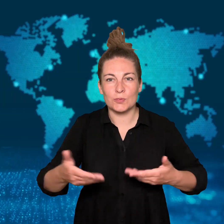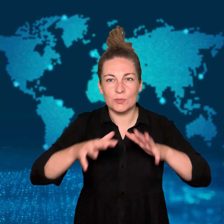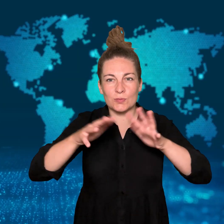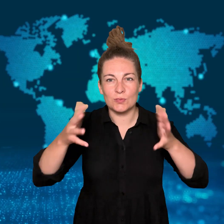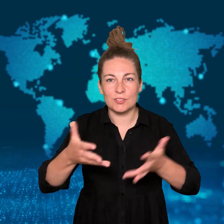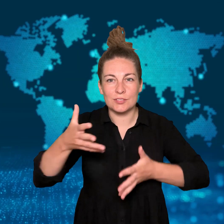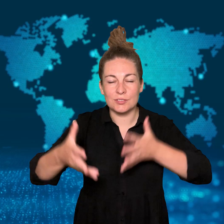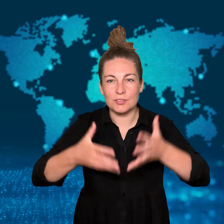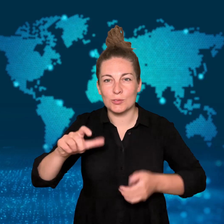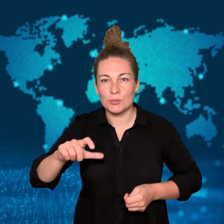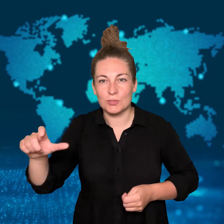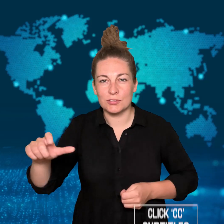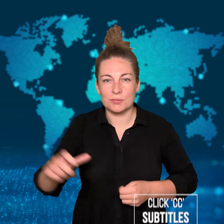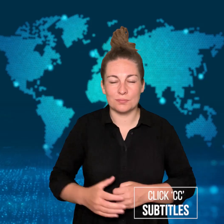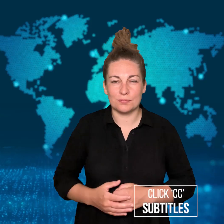Welcome to WorldSign Week!